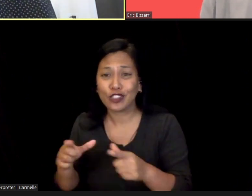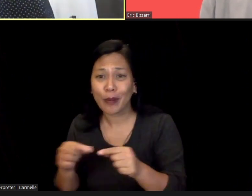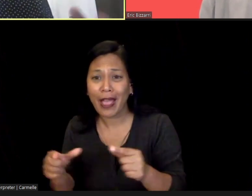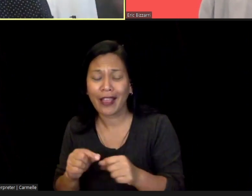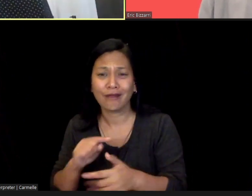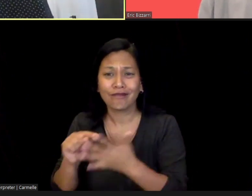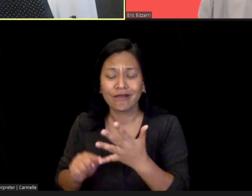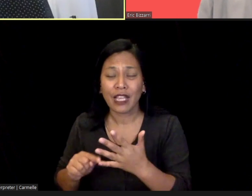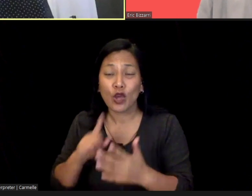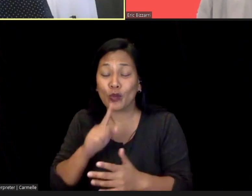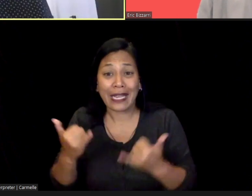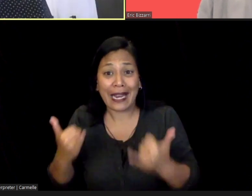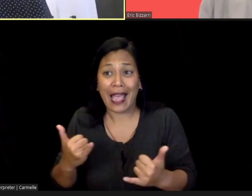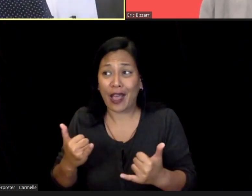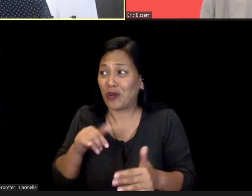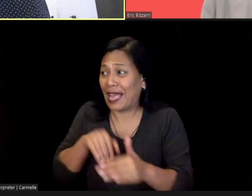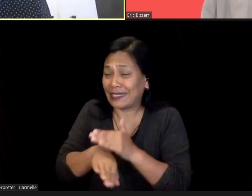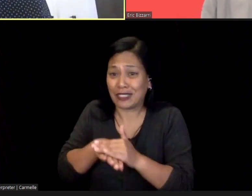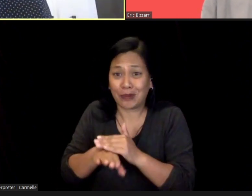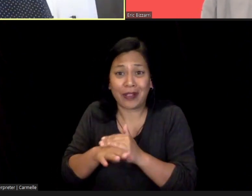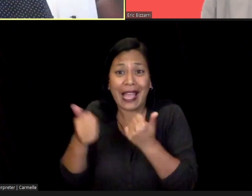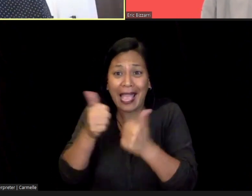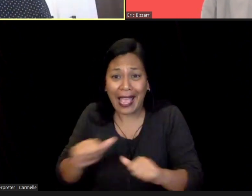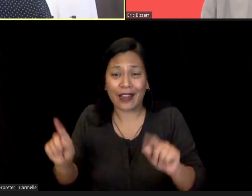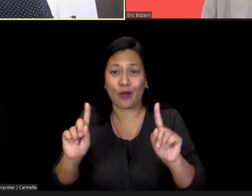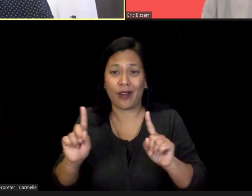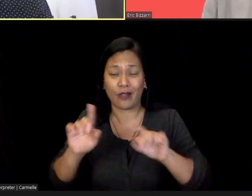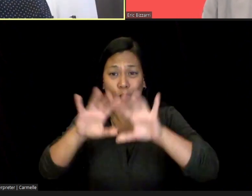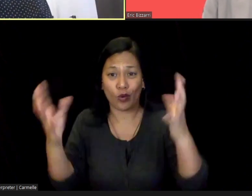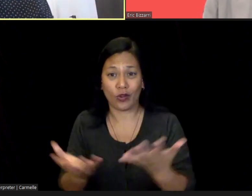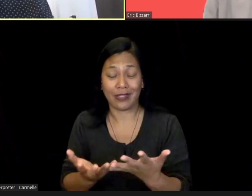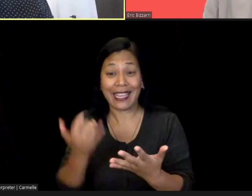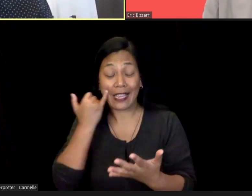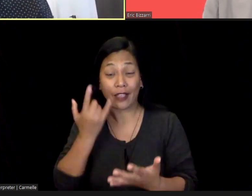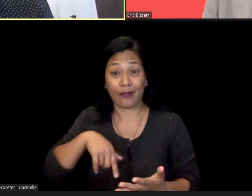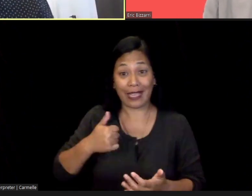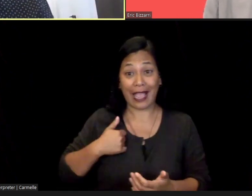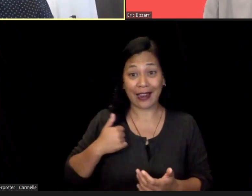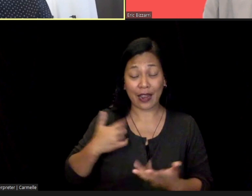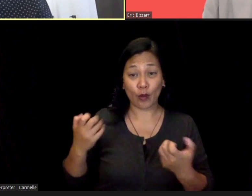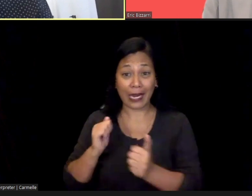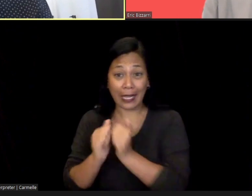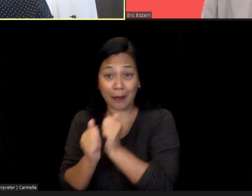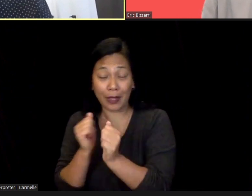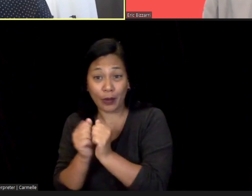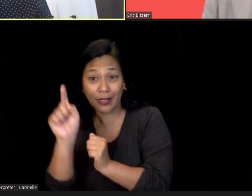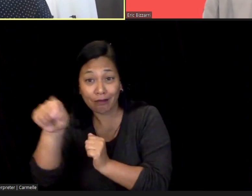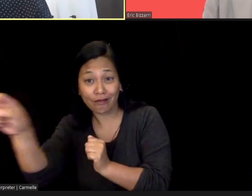And because people can watch things from anywhere and they are, if we're actually going to compete there, we have to have as many